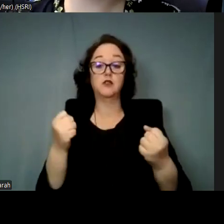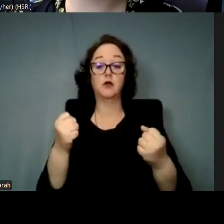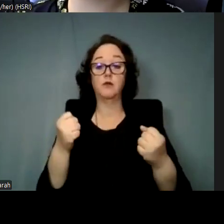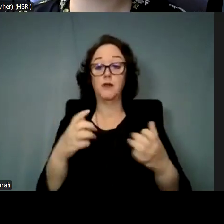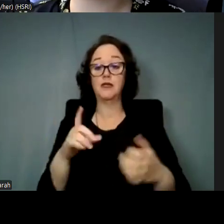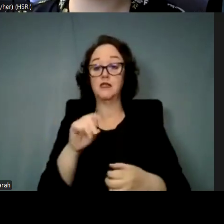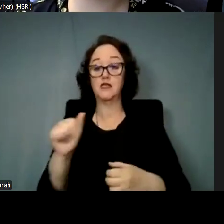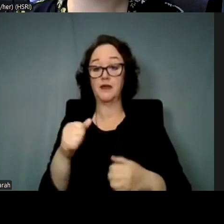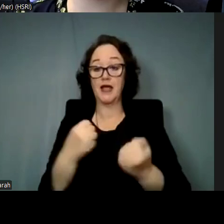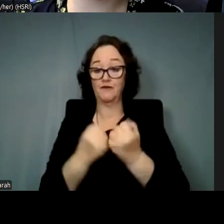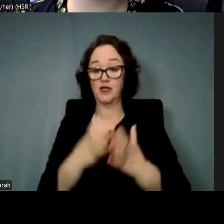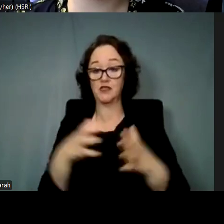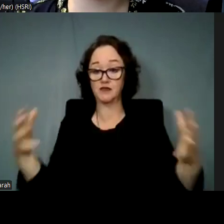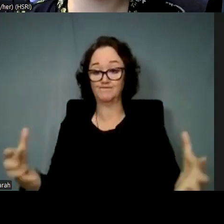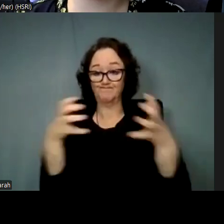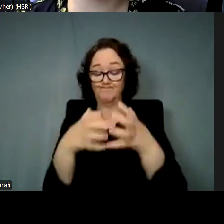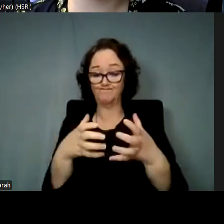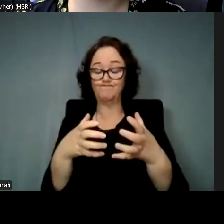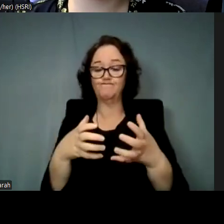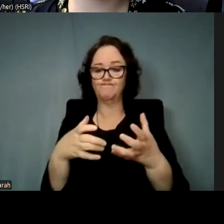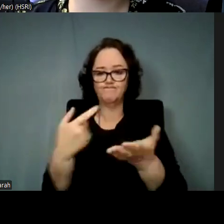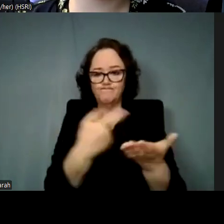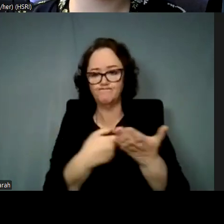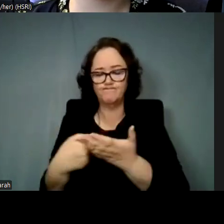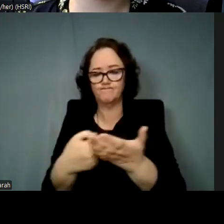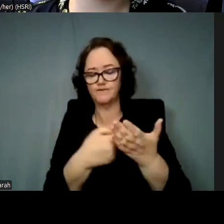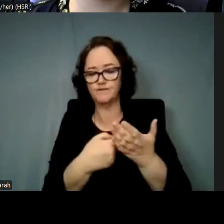currently on it or wanted to be on it, or knew about what other